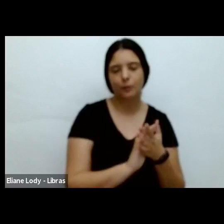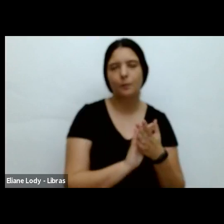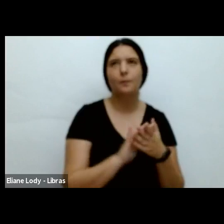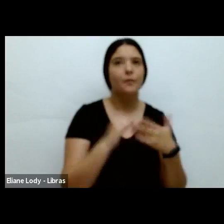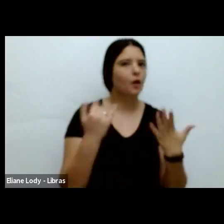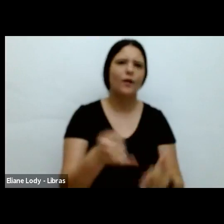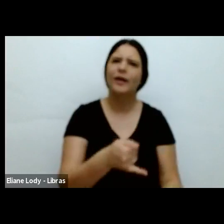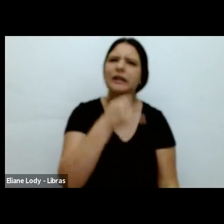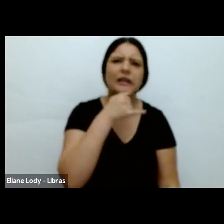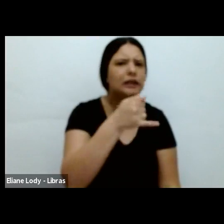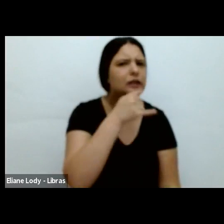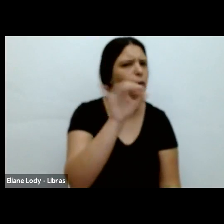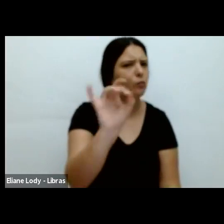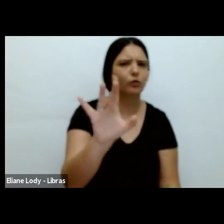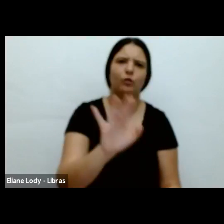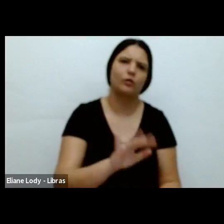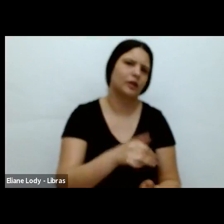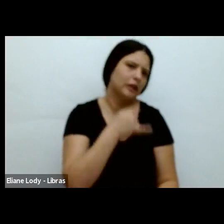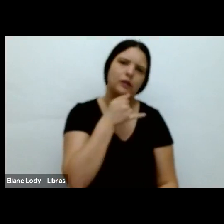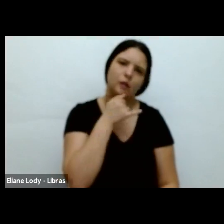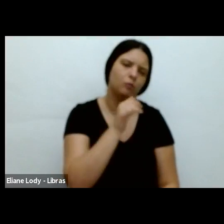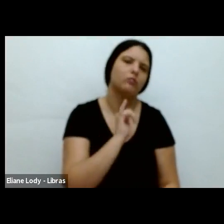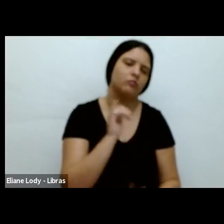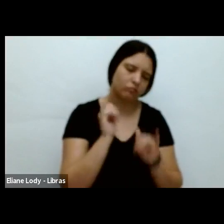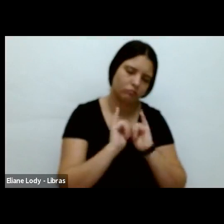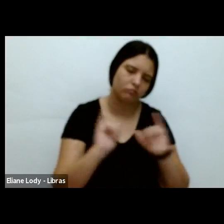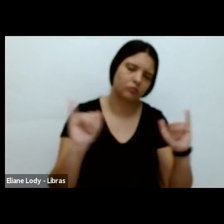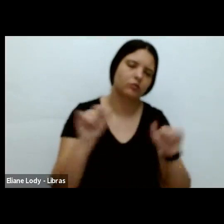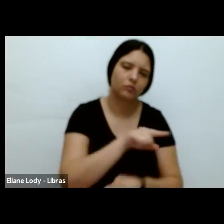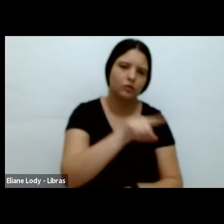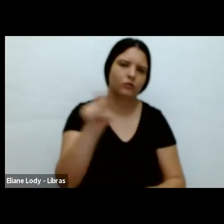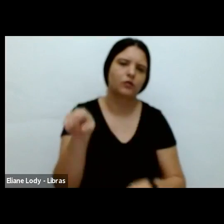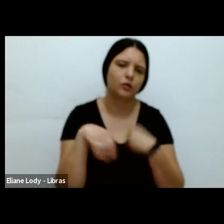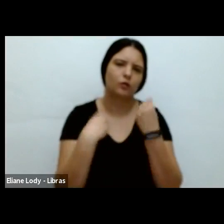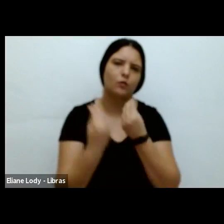So this is an example of. of in in So this is an example of in. In Polk.